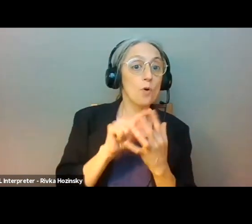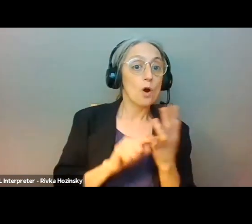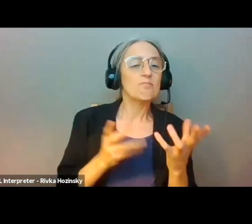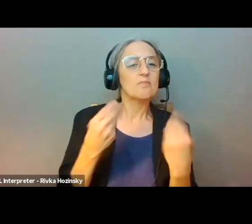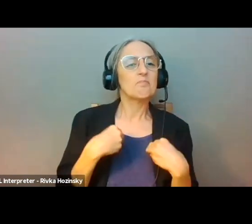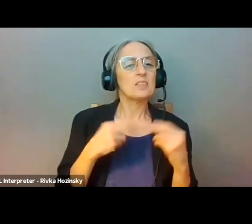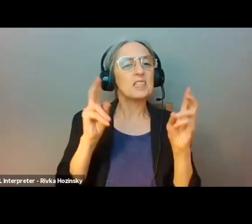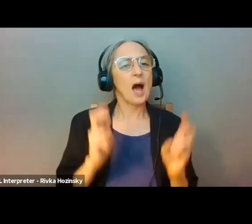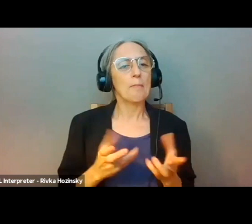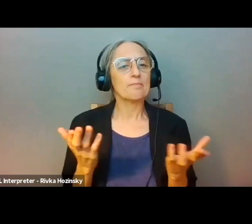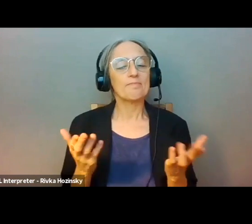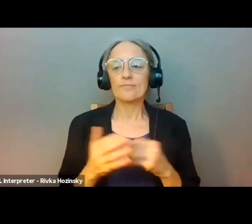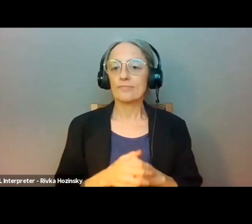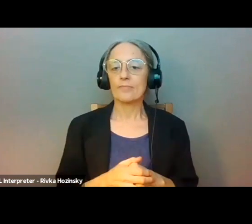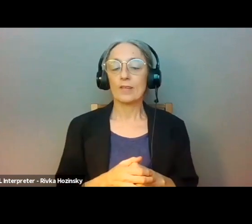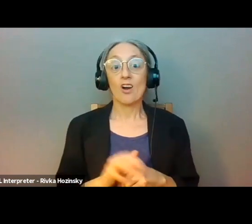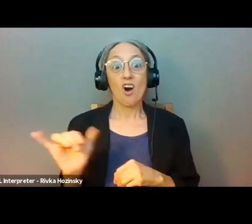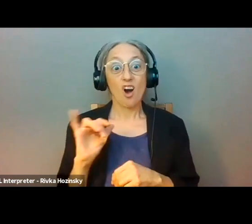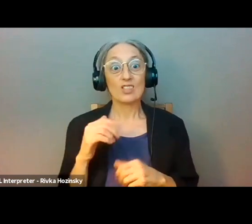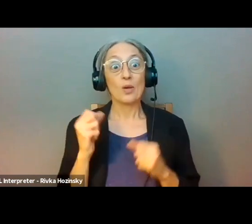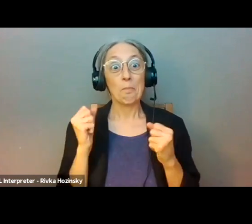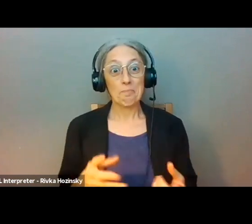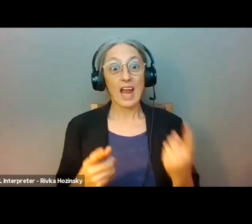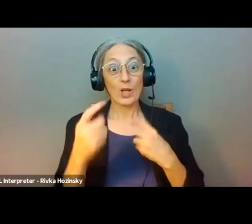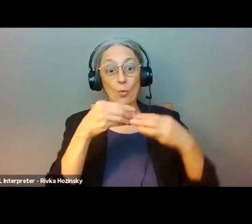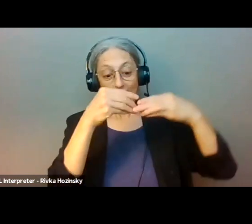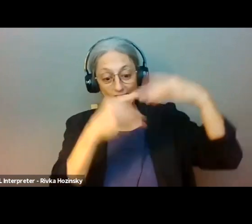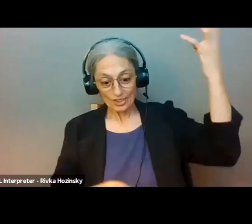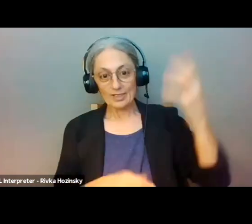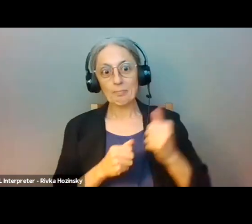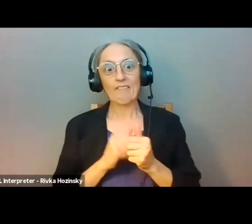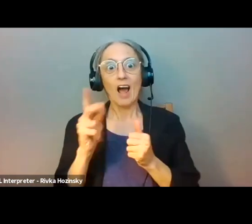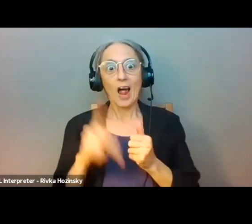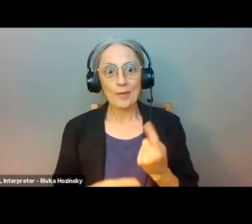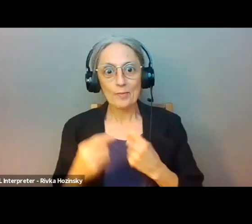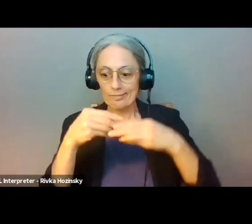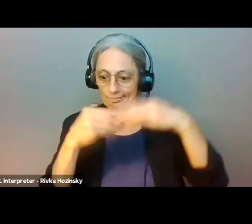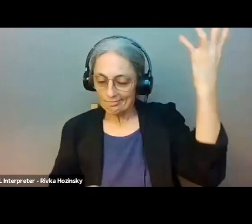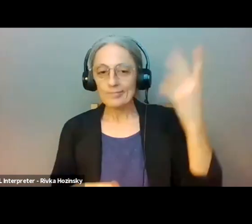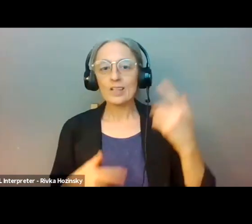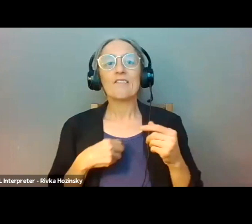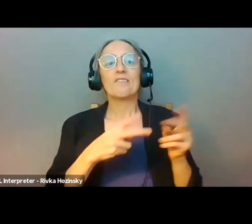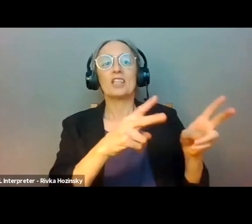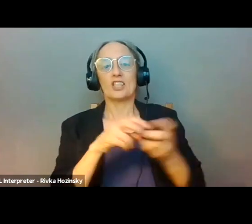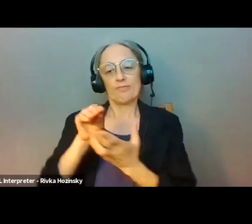questions and so many follow up questions that I'm sure that I've documented everything, and my colleagues have documented everything as well.